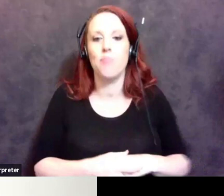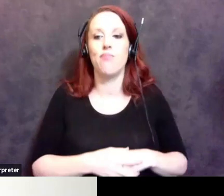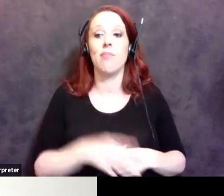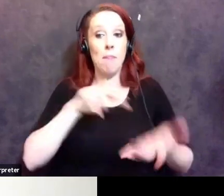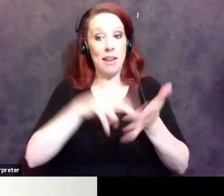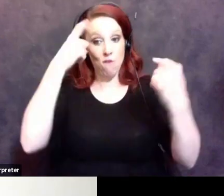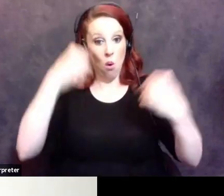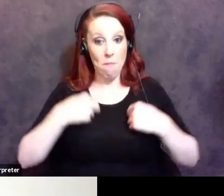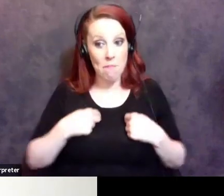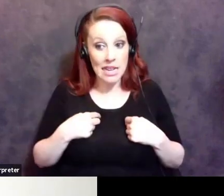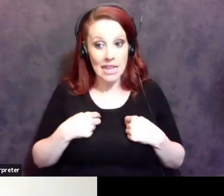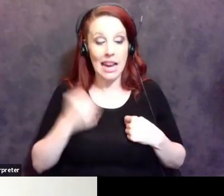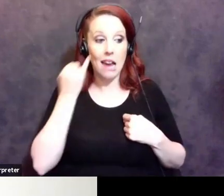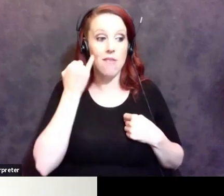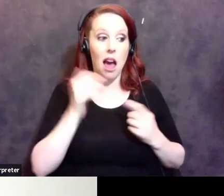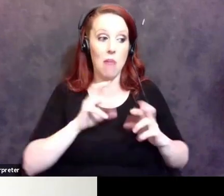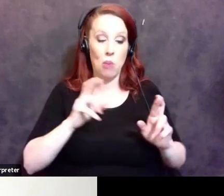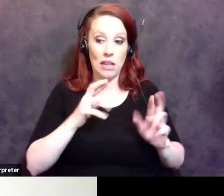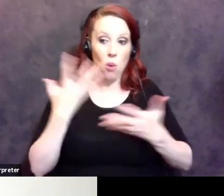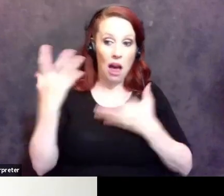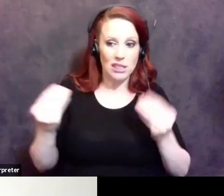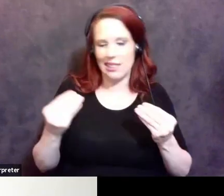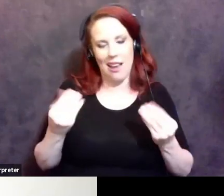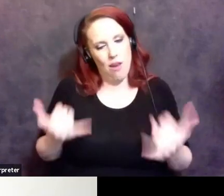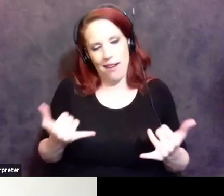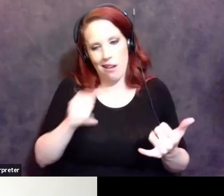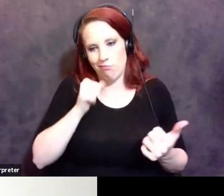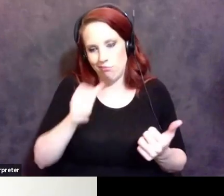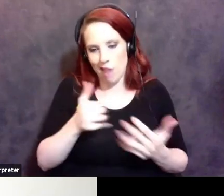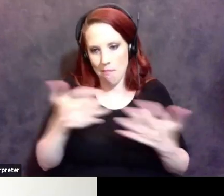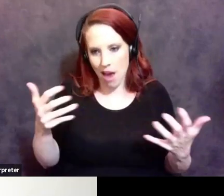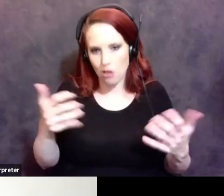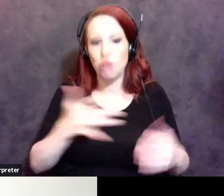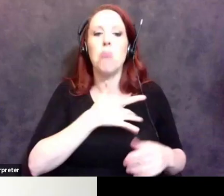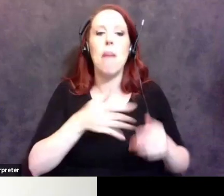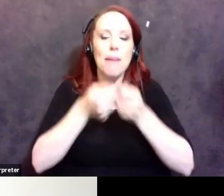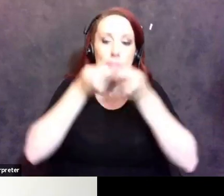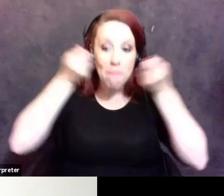if and when I do which has been very seldom, I wear my mask, I pull my hair back, have